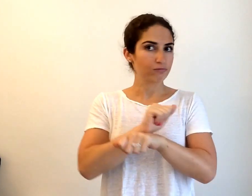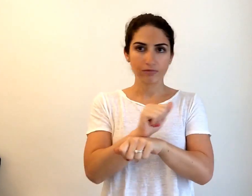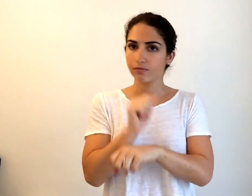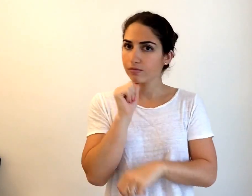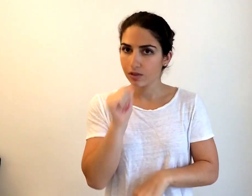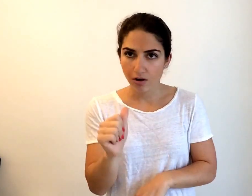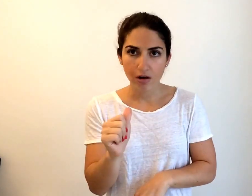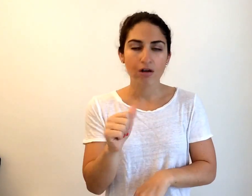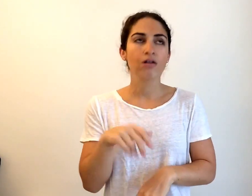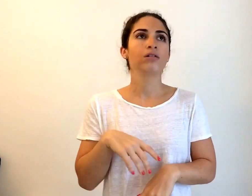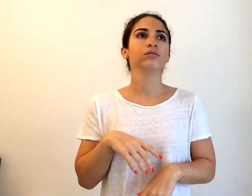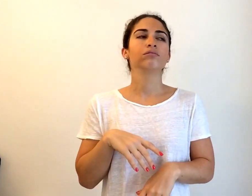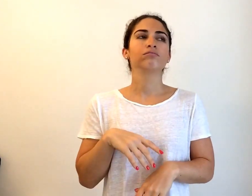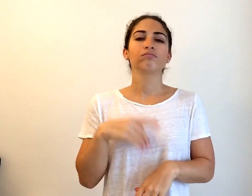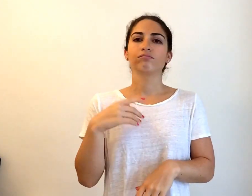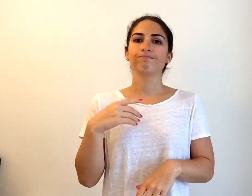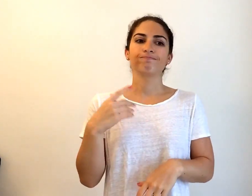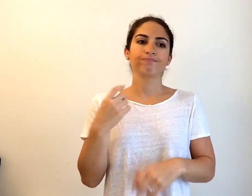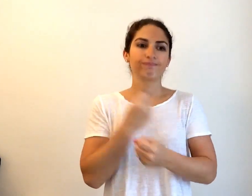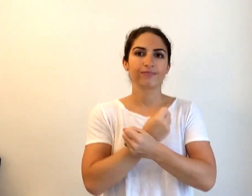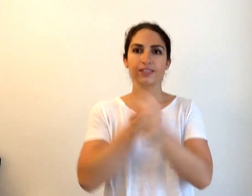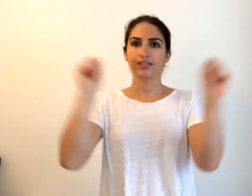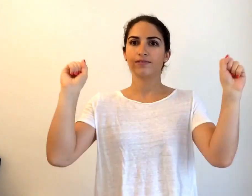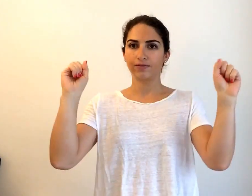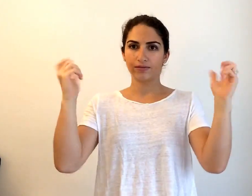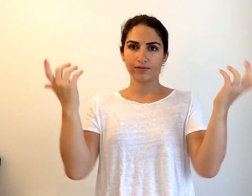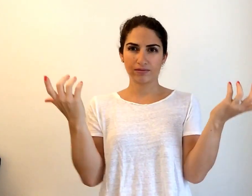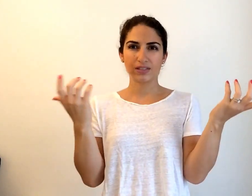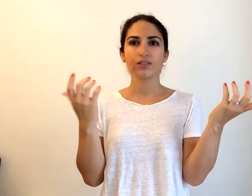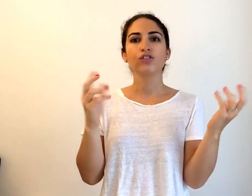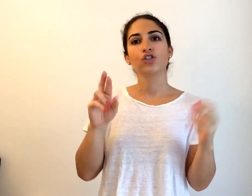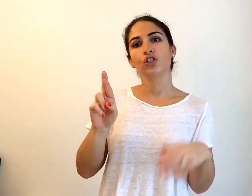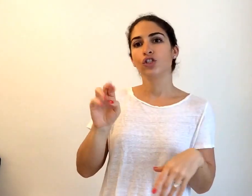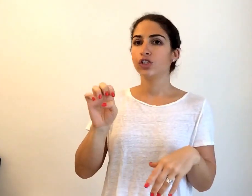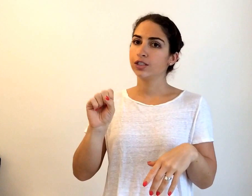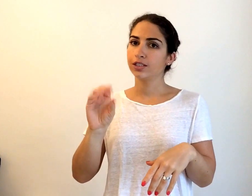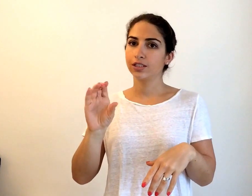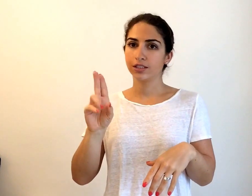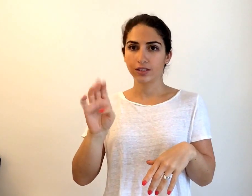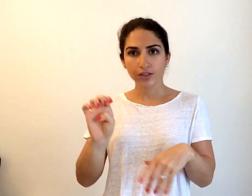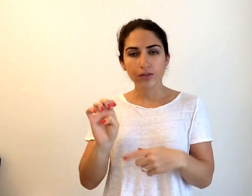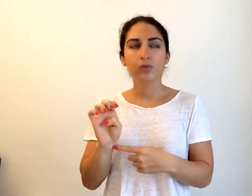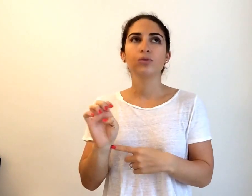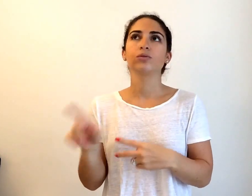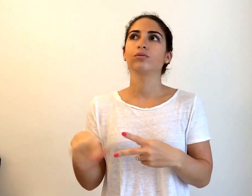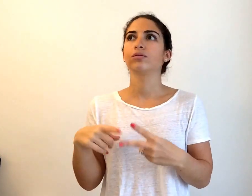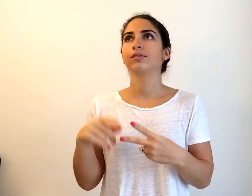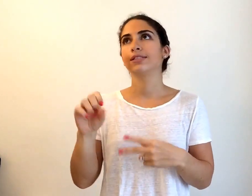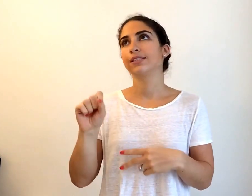like this -- it means not enslaved; to be freed -- it's similar to the sign rescue, or